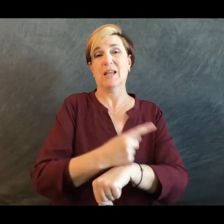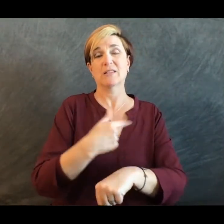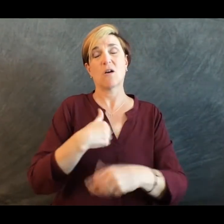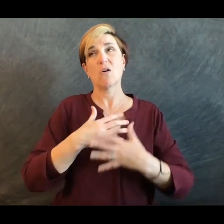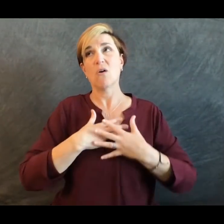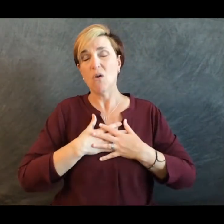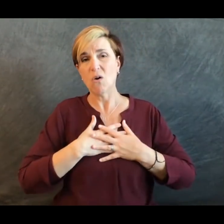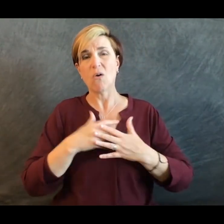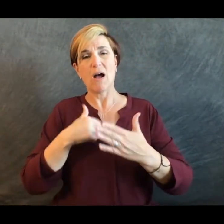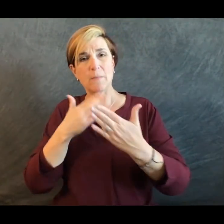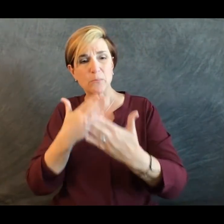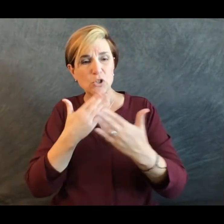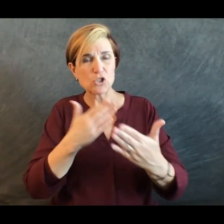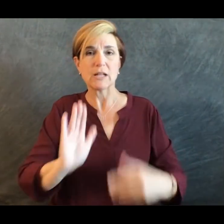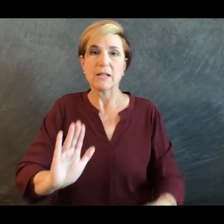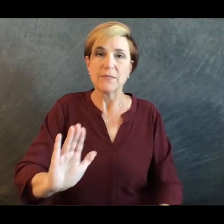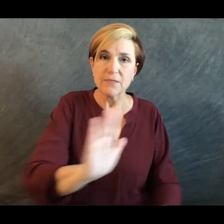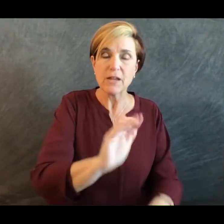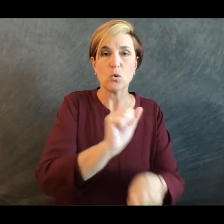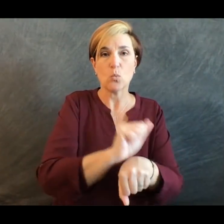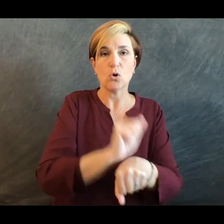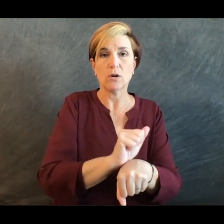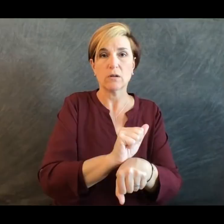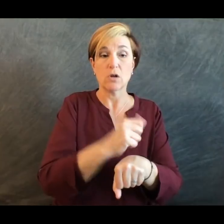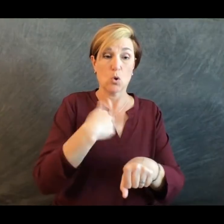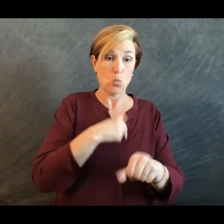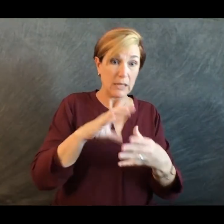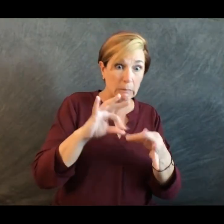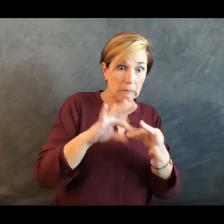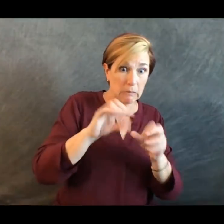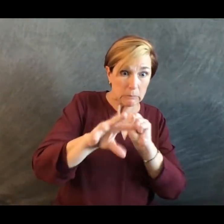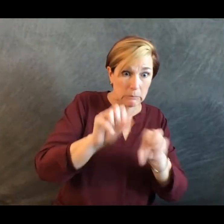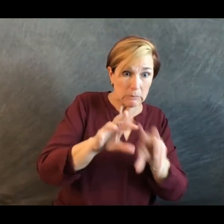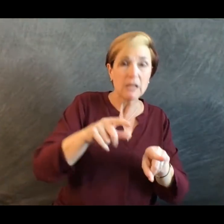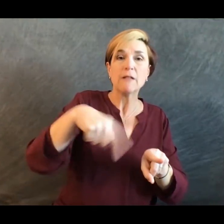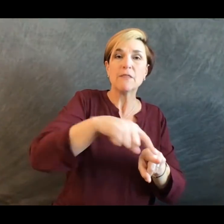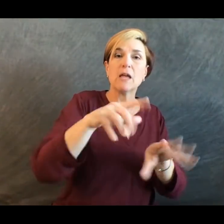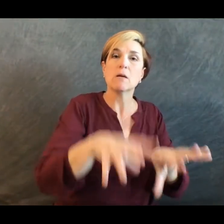communicating to African Americans and other minority populations some of the